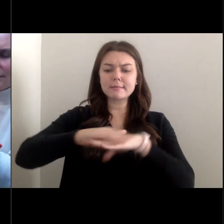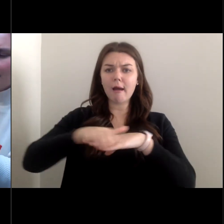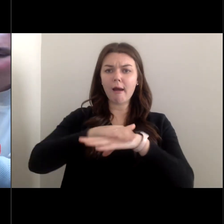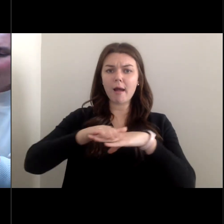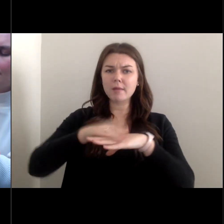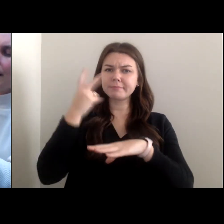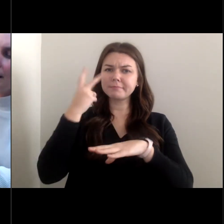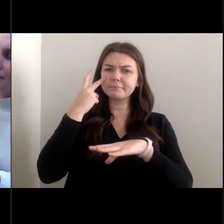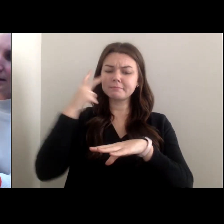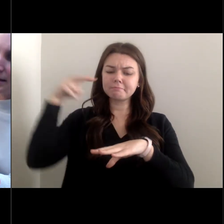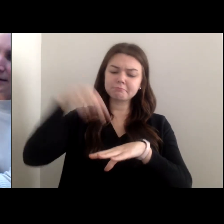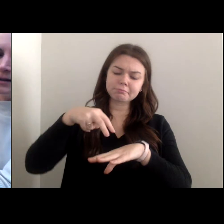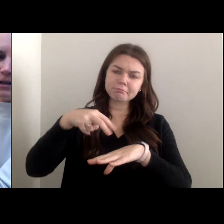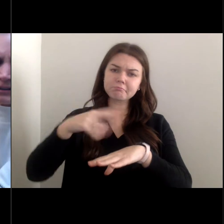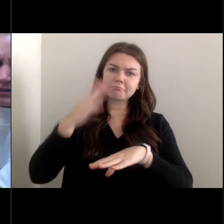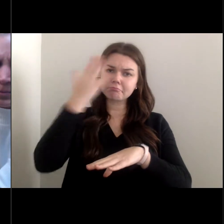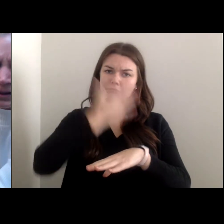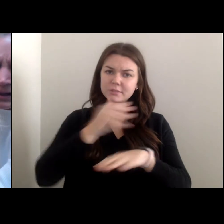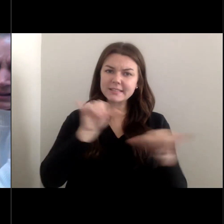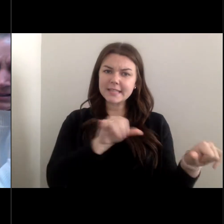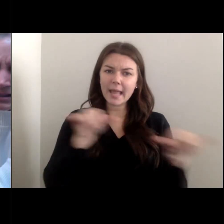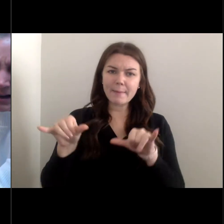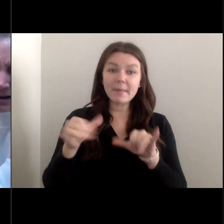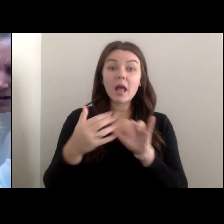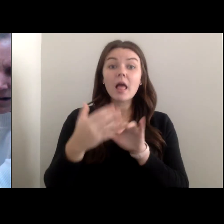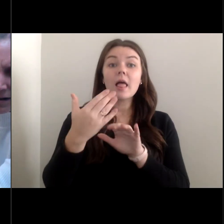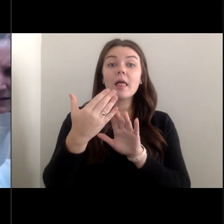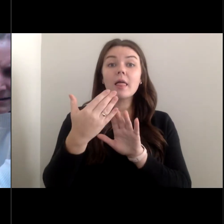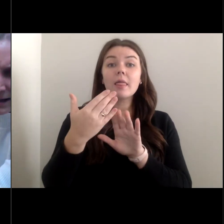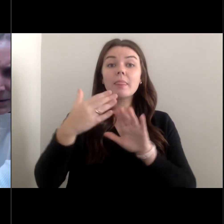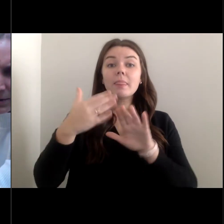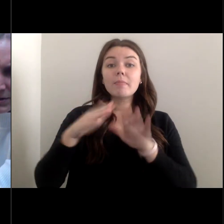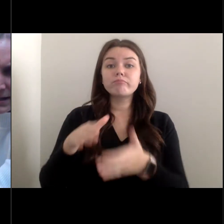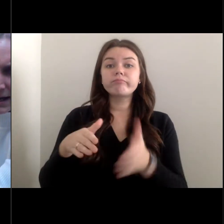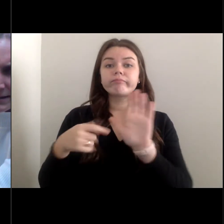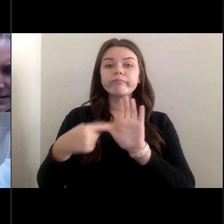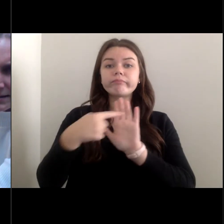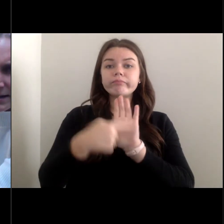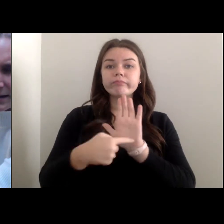but if we look at the bottom here, look at those plates, they're not all the same on both sides.